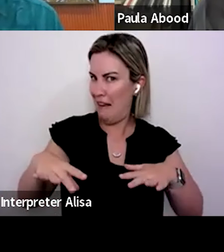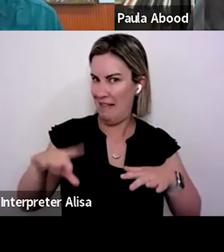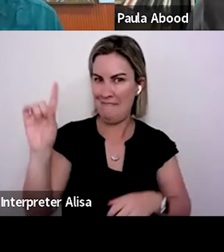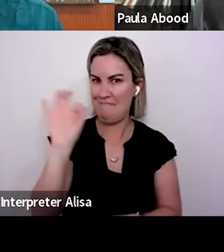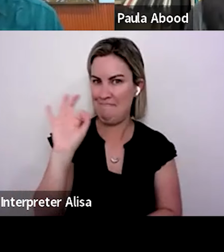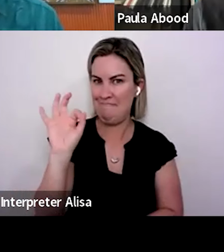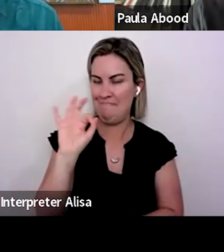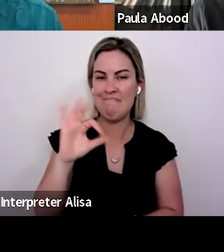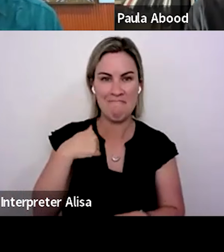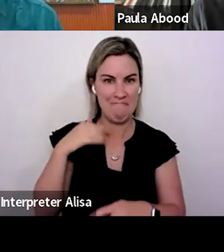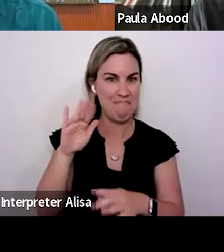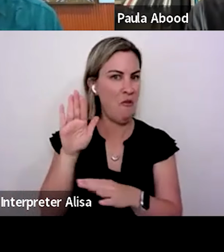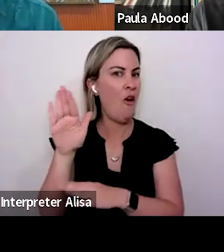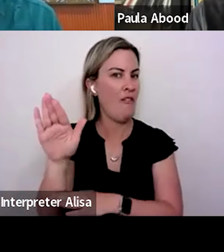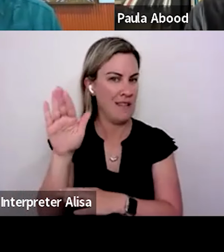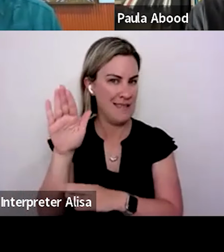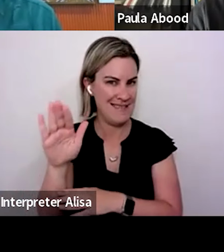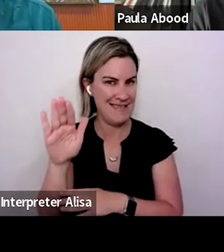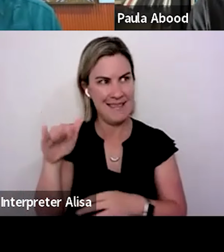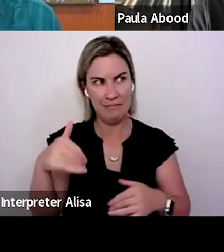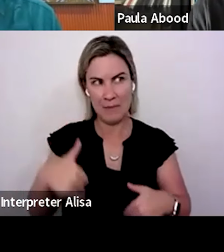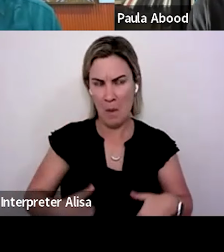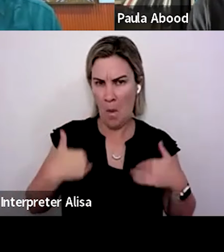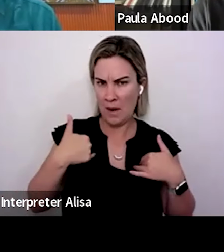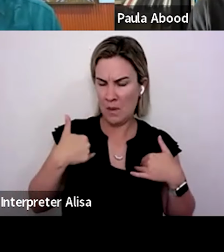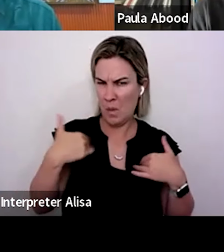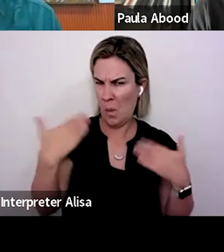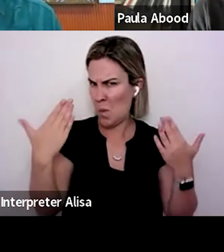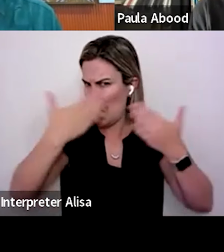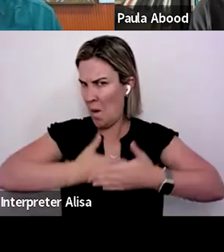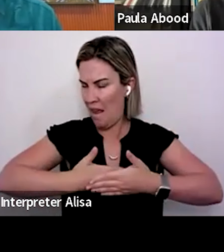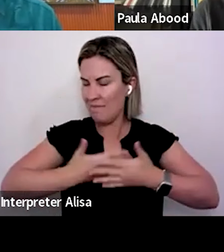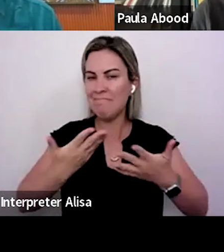or this evening for you from Geneva, Switzerland.